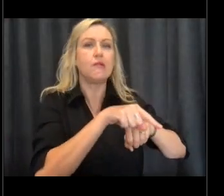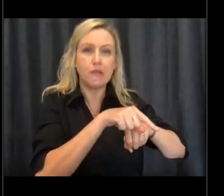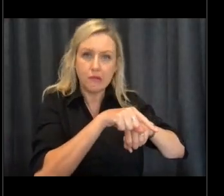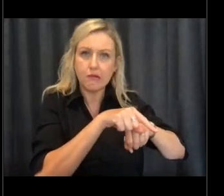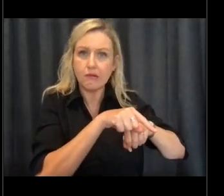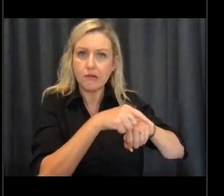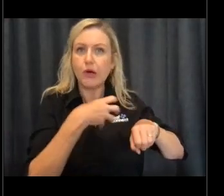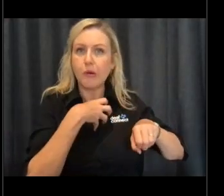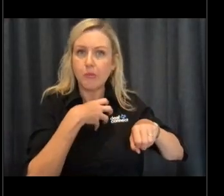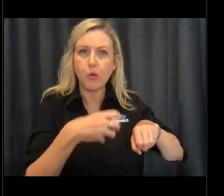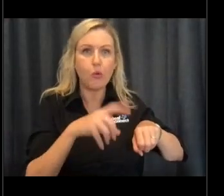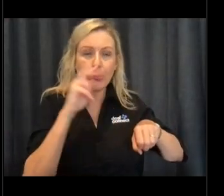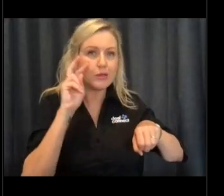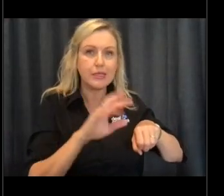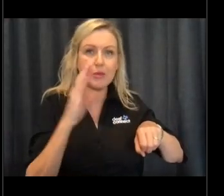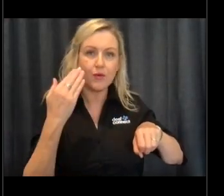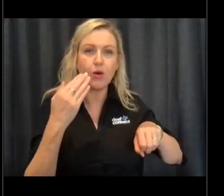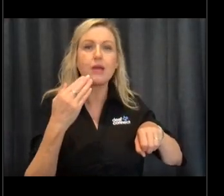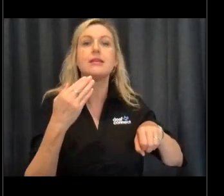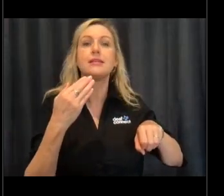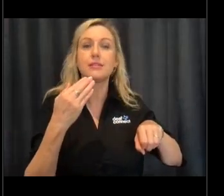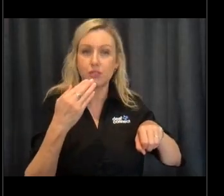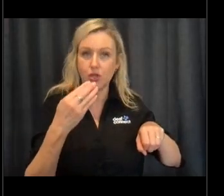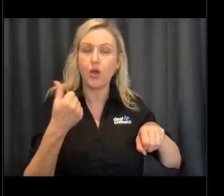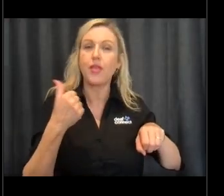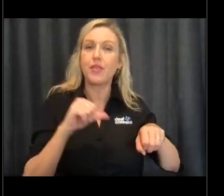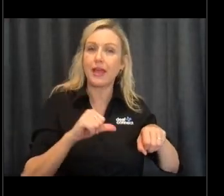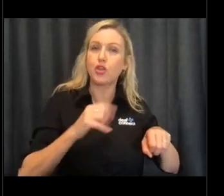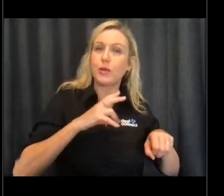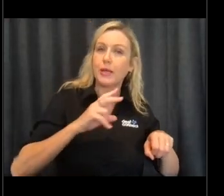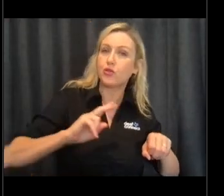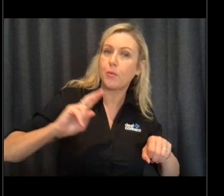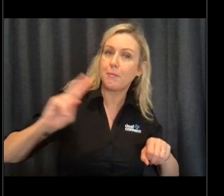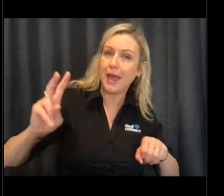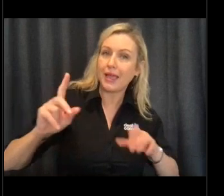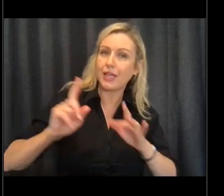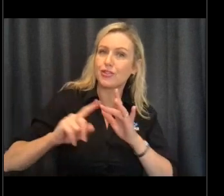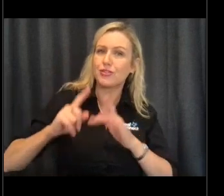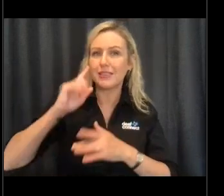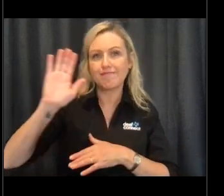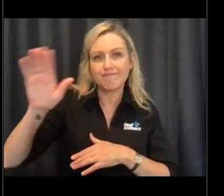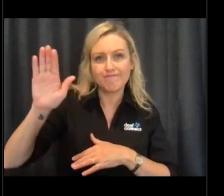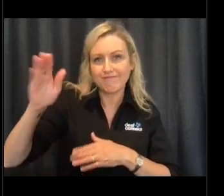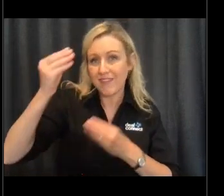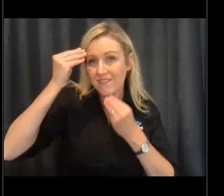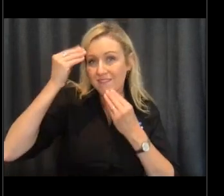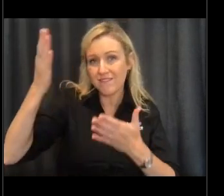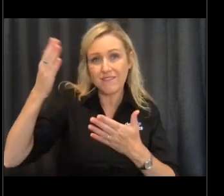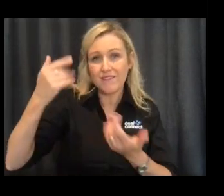builder, to go back to them, the insurer and say, we've found this extra damage. Can we vary the scope of works.